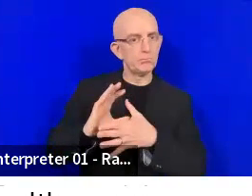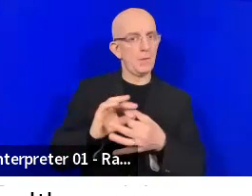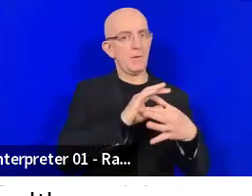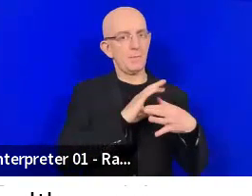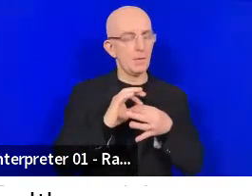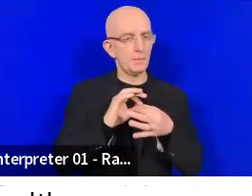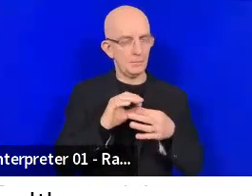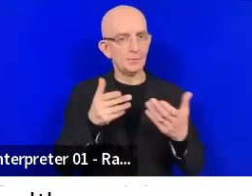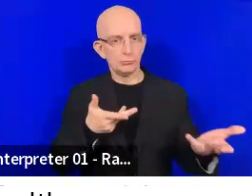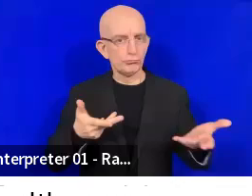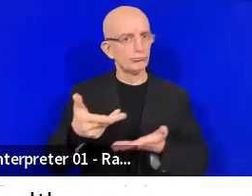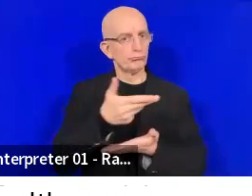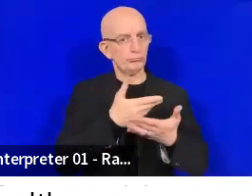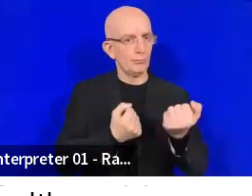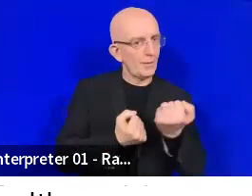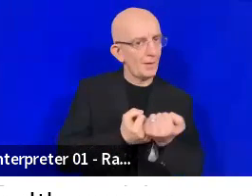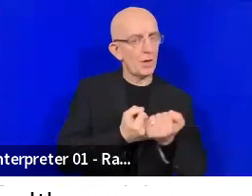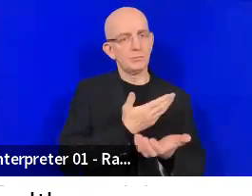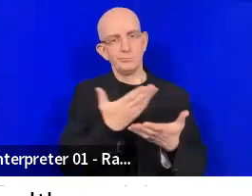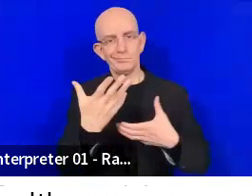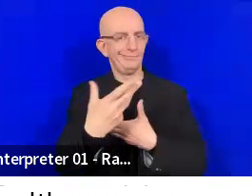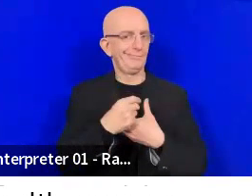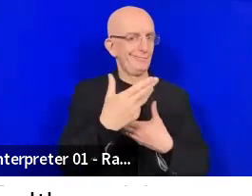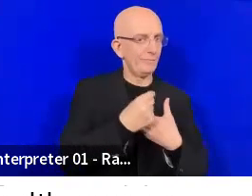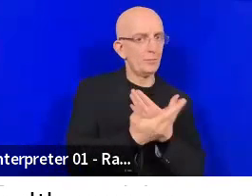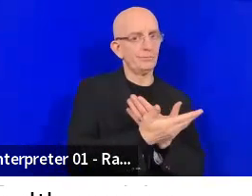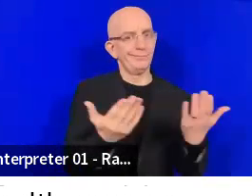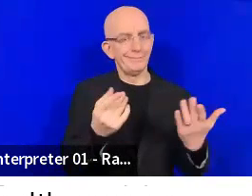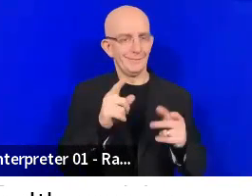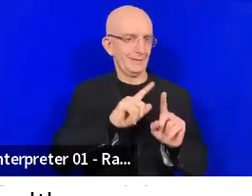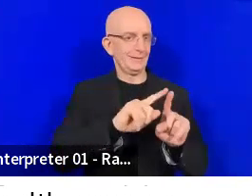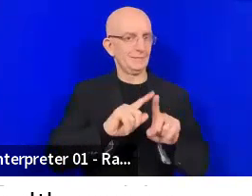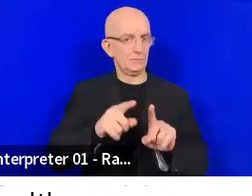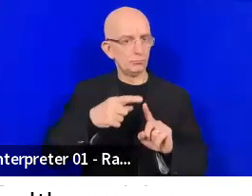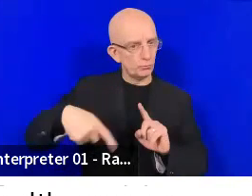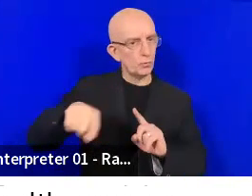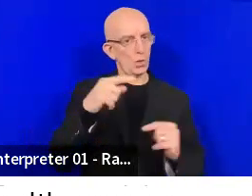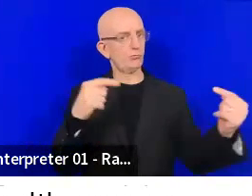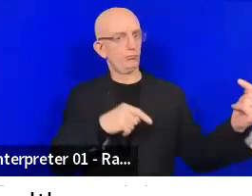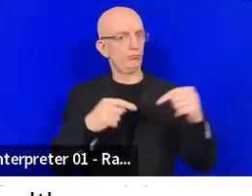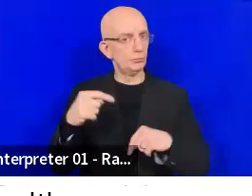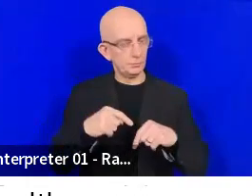it will be in Geneva and make sure that we share the Action Agenda with them.